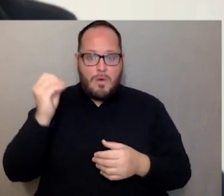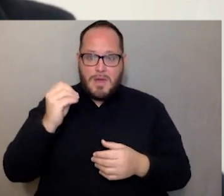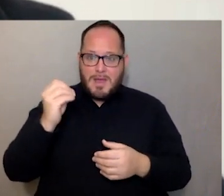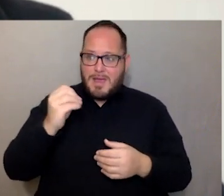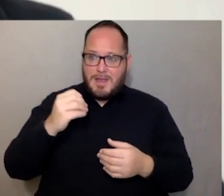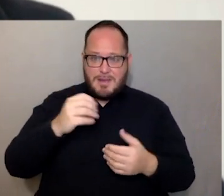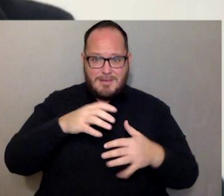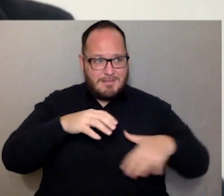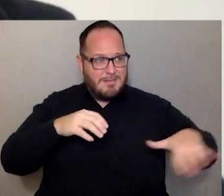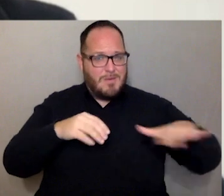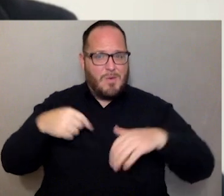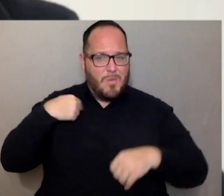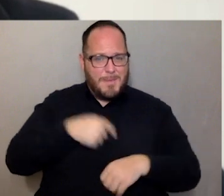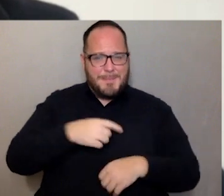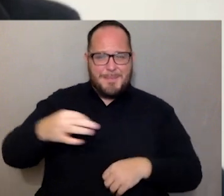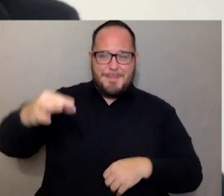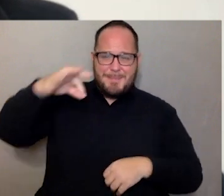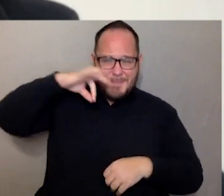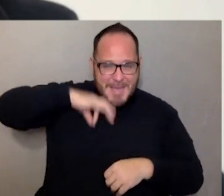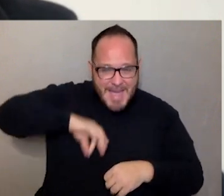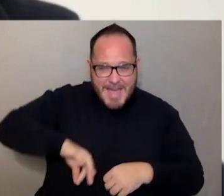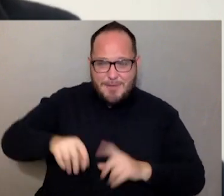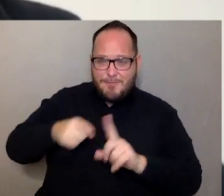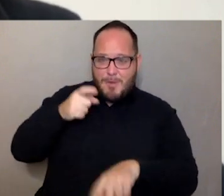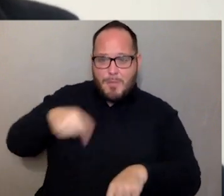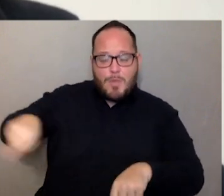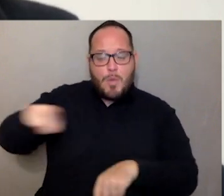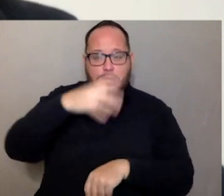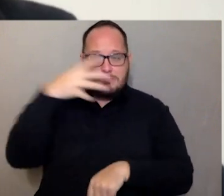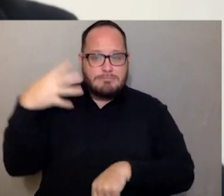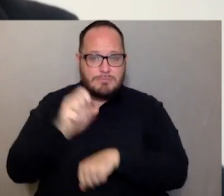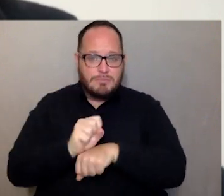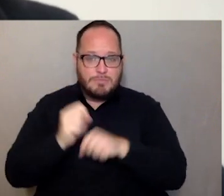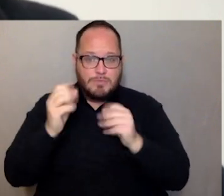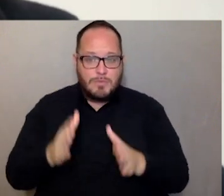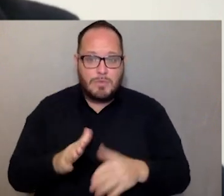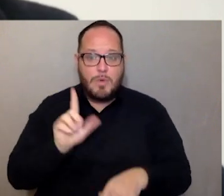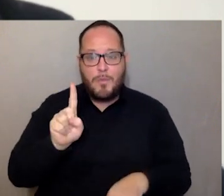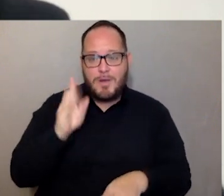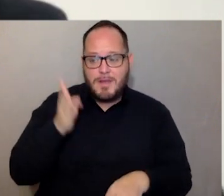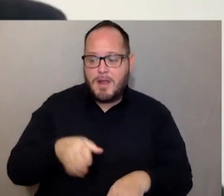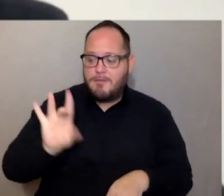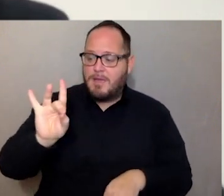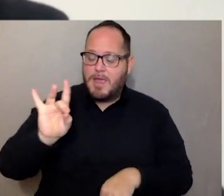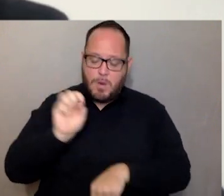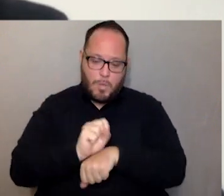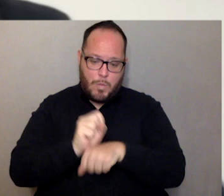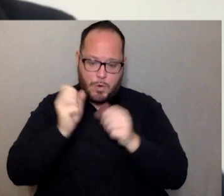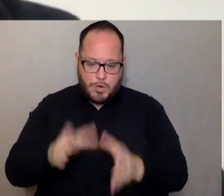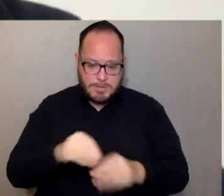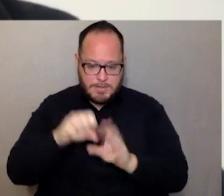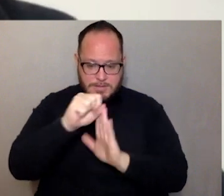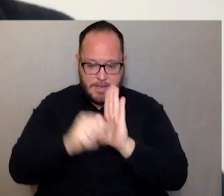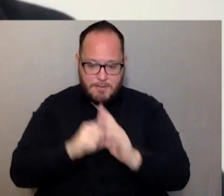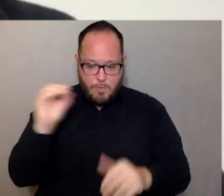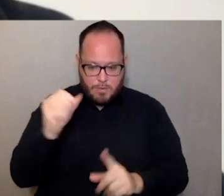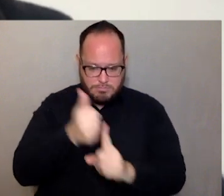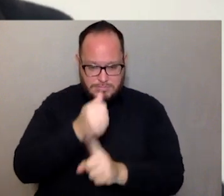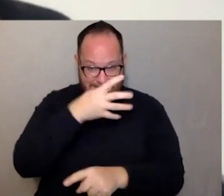MIGRANT COMMUNITY MEMBERS. ONE IN EIGHT WORKERS IN THE STATE OF OREGON IS AN IMMIGRANT, FROM AGRICULTURE, TO OUR